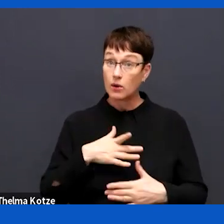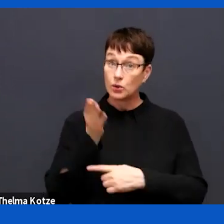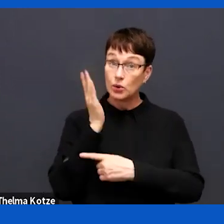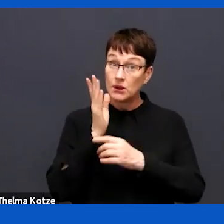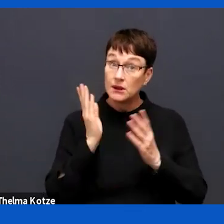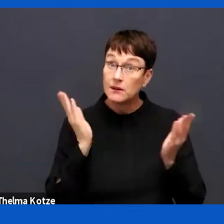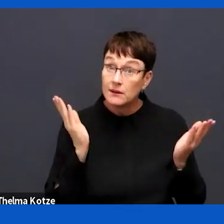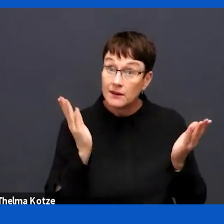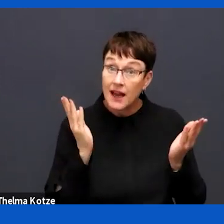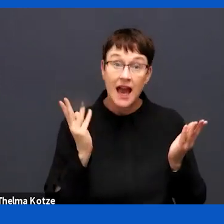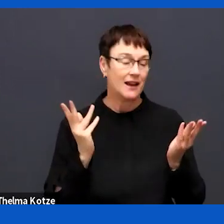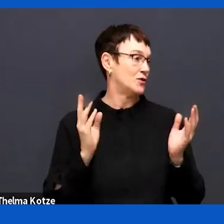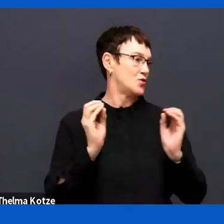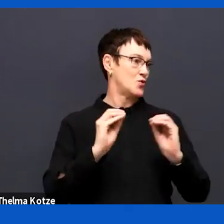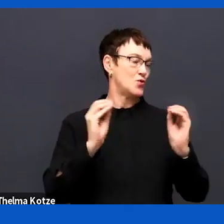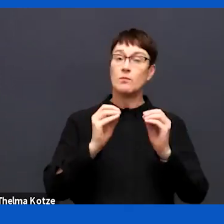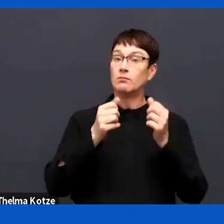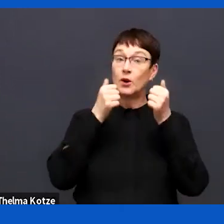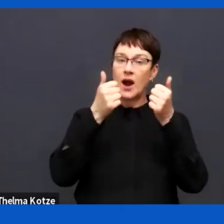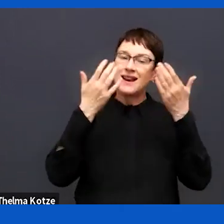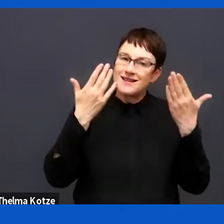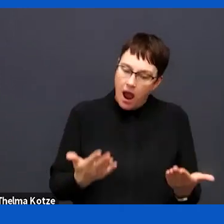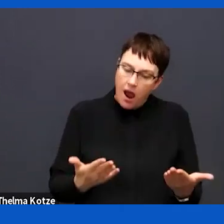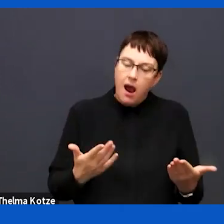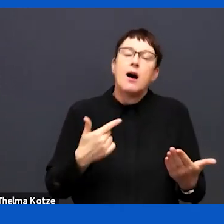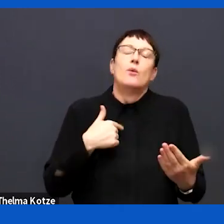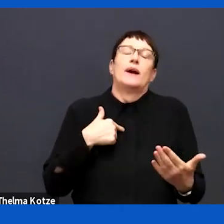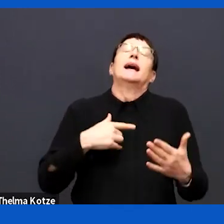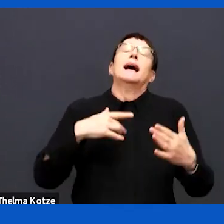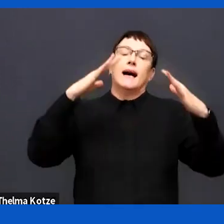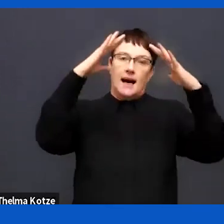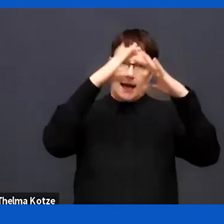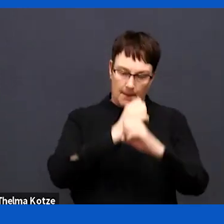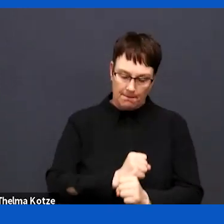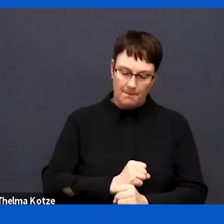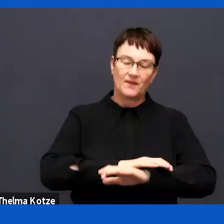the overlay session. I thought it would be problematic from the discussion point of view,